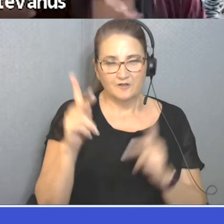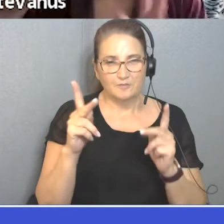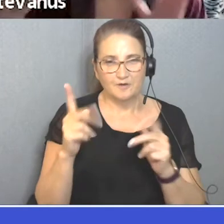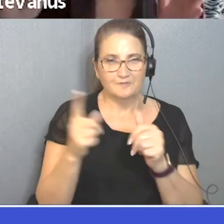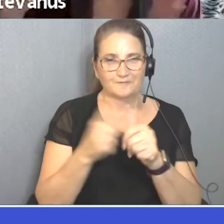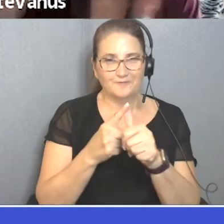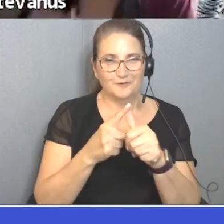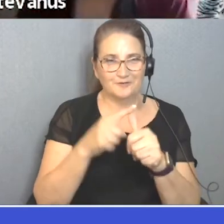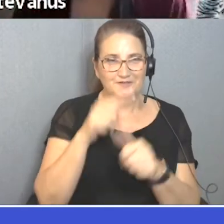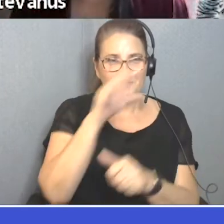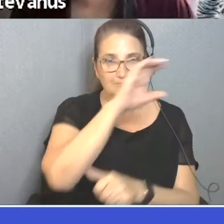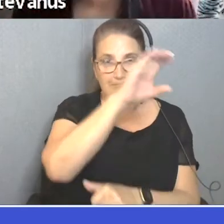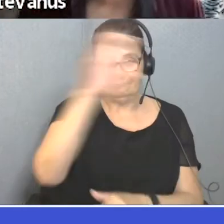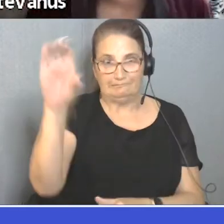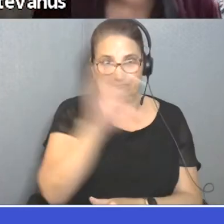I think most of the people in my first gallery of Zoom have responded